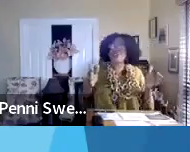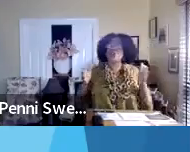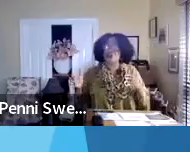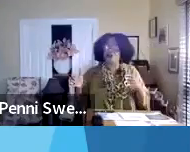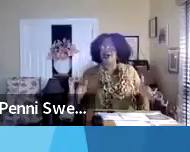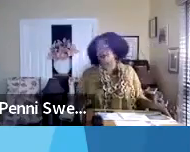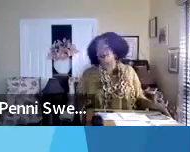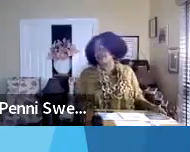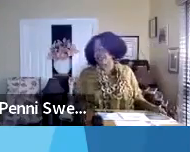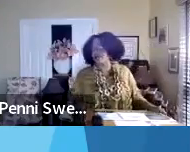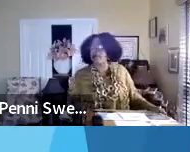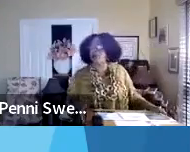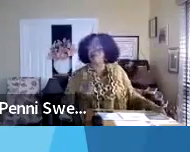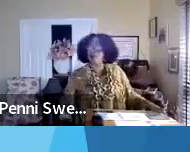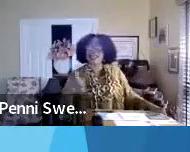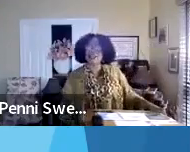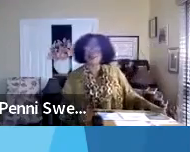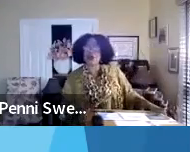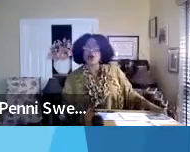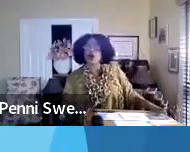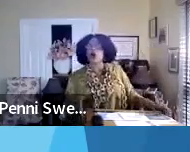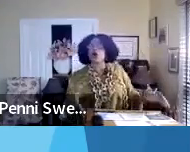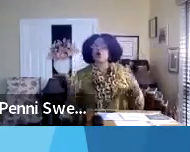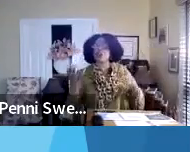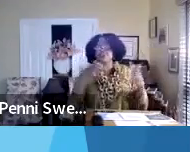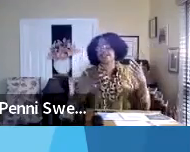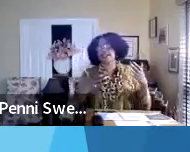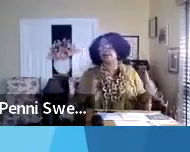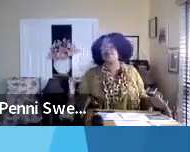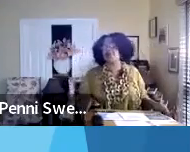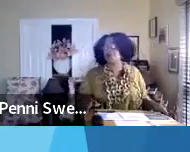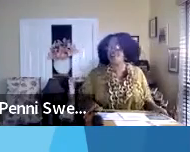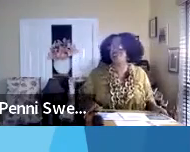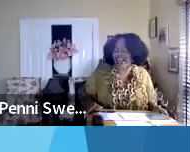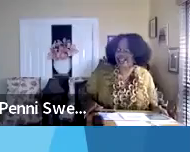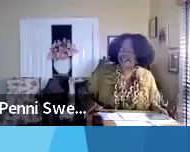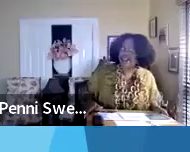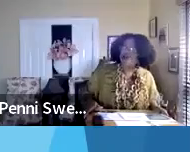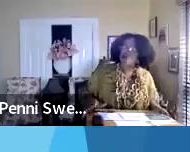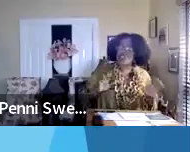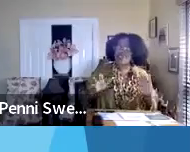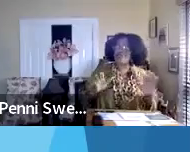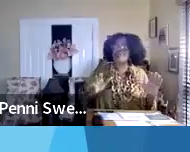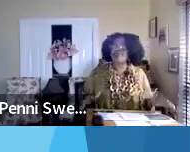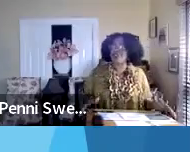Also located at University of Virginia. Center for telehealth. Each will come and present their presentation.